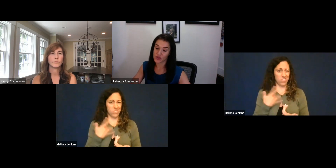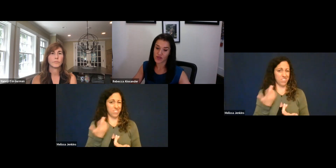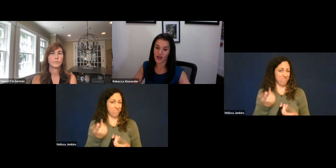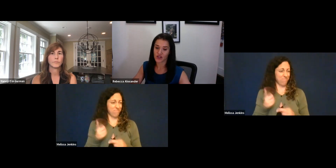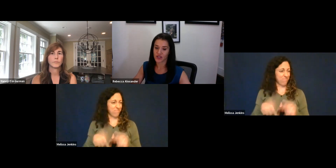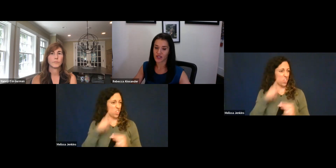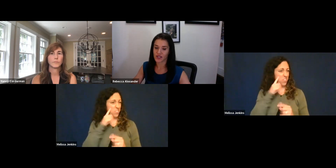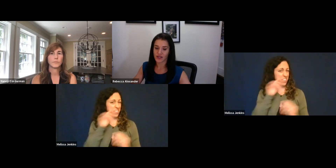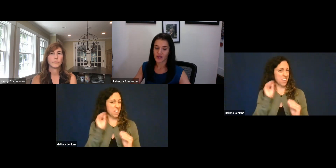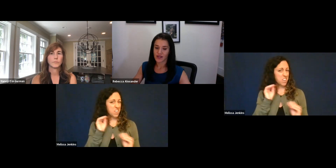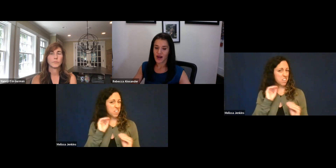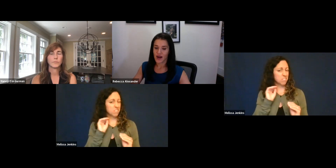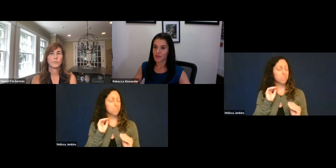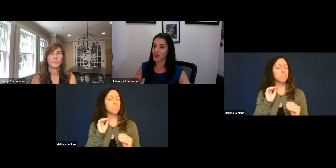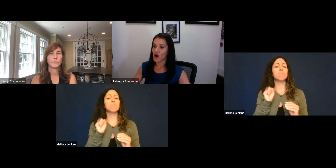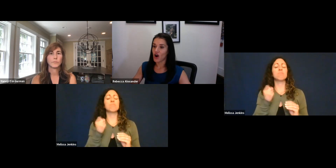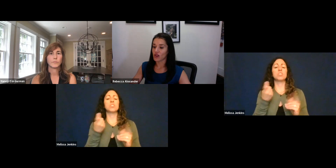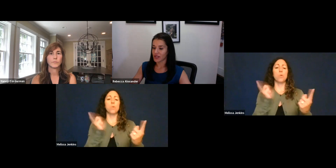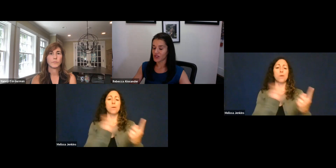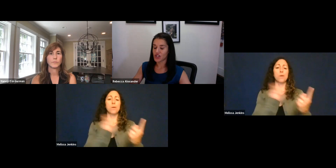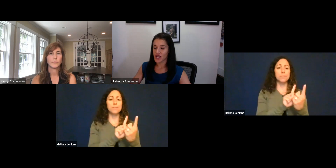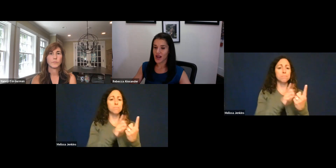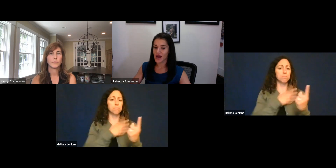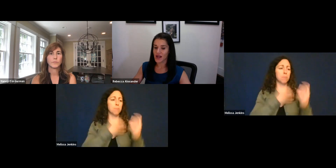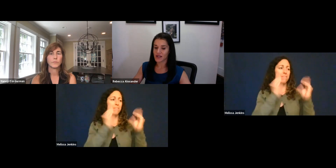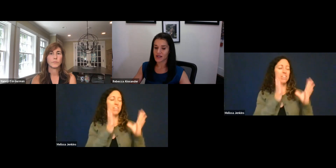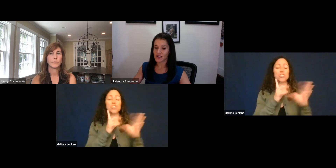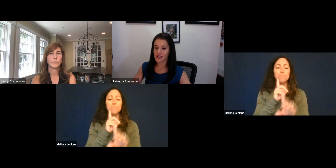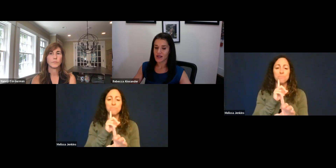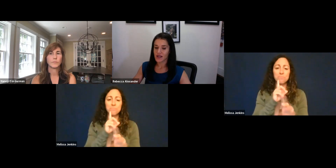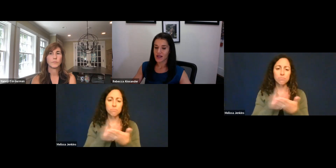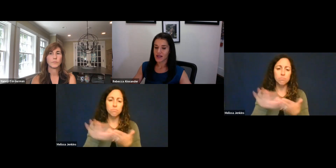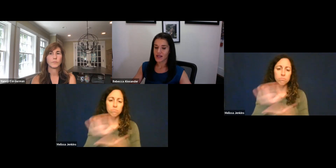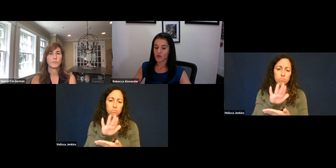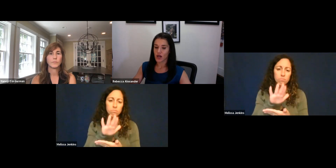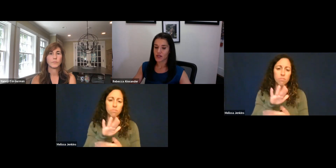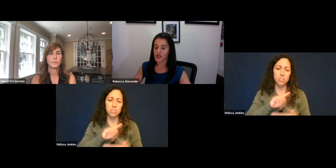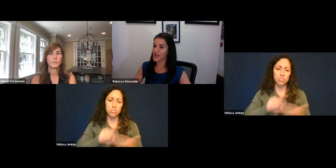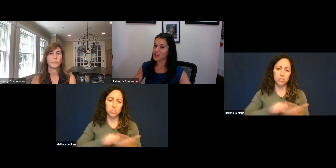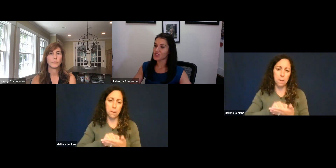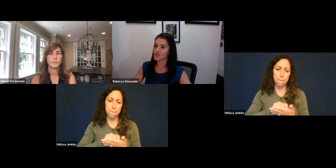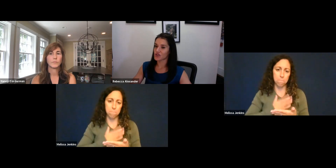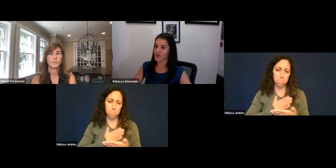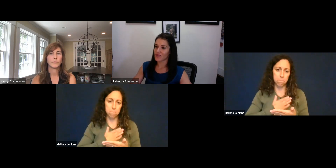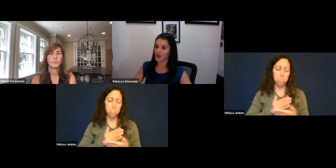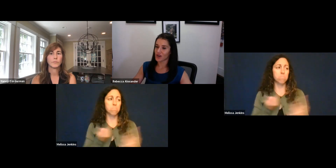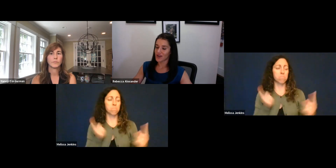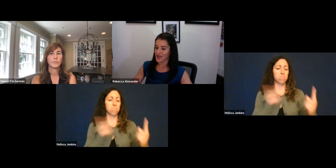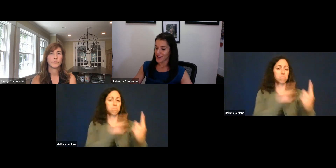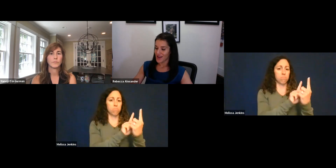This was actually in college. And he was a cancer survivor.